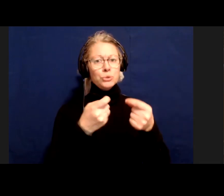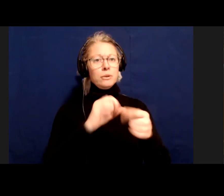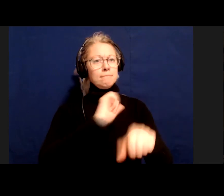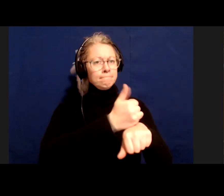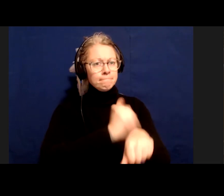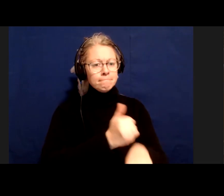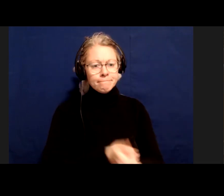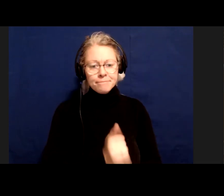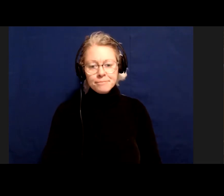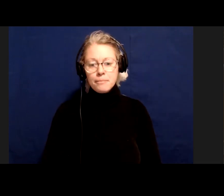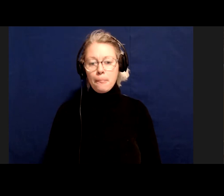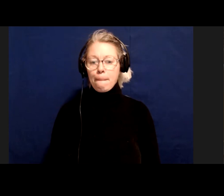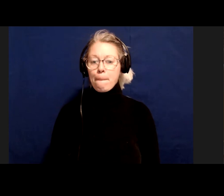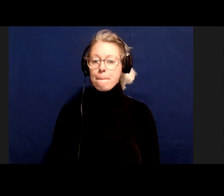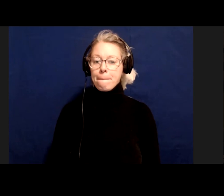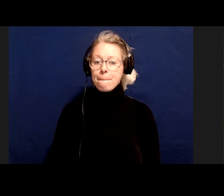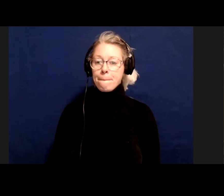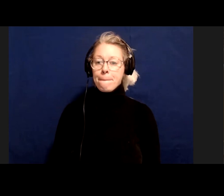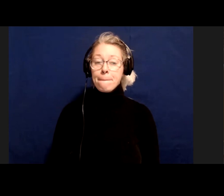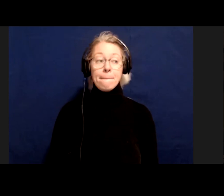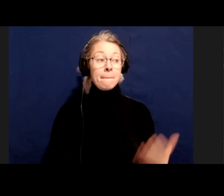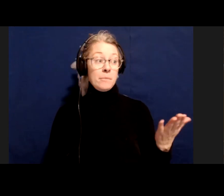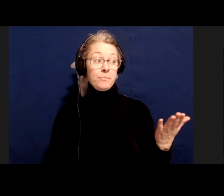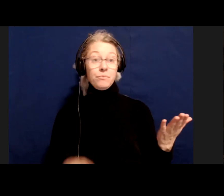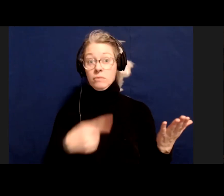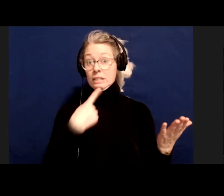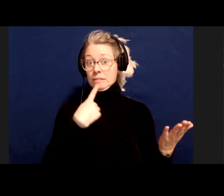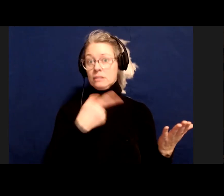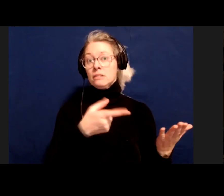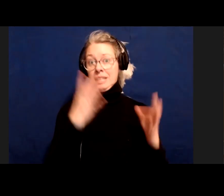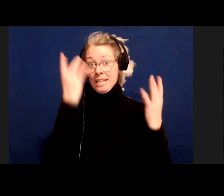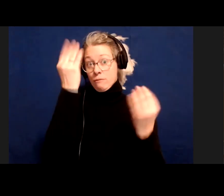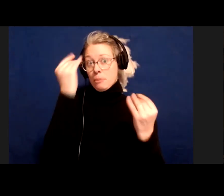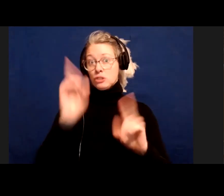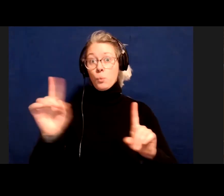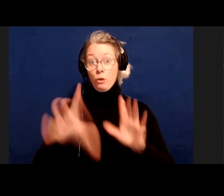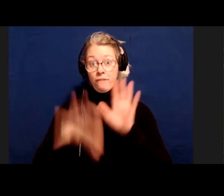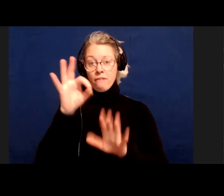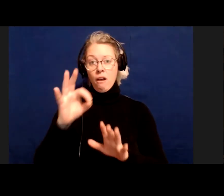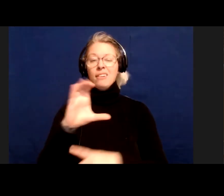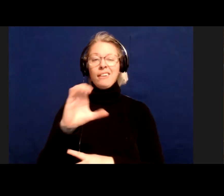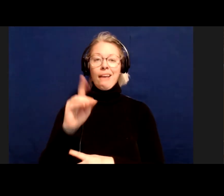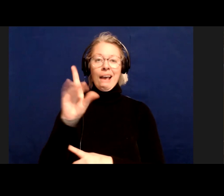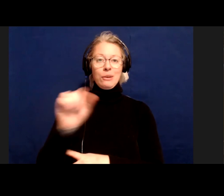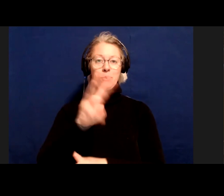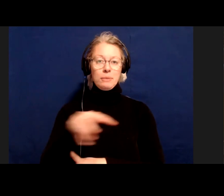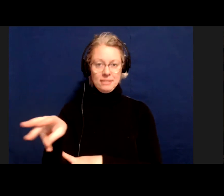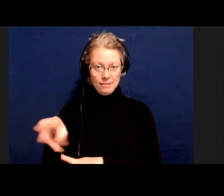As Melissa said, all of this information is available on our website, calgaryartsdevelopment.com,